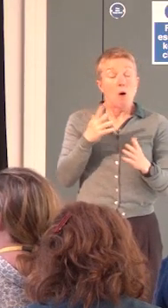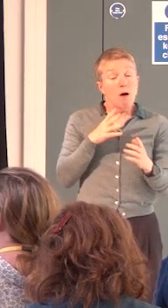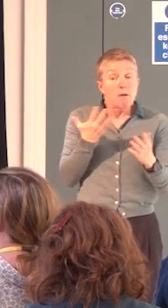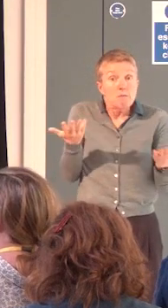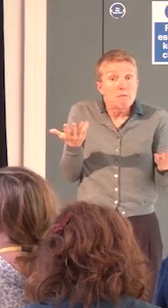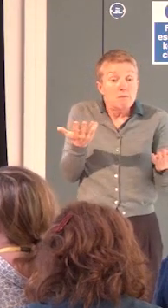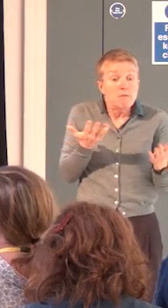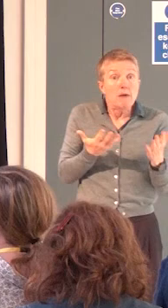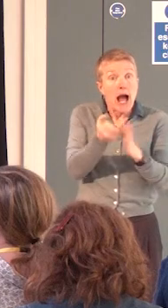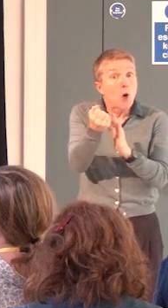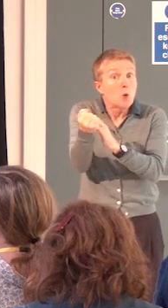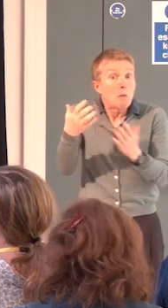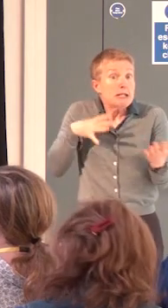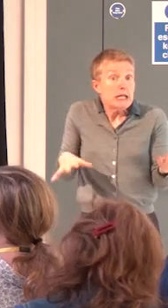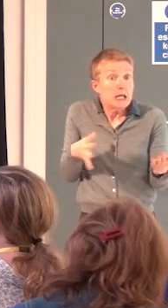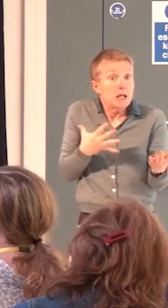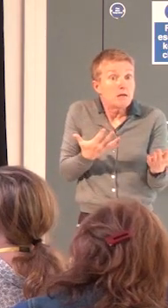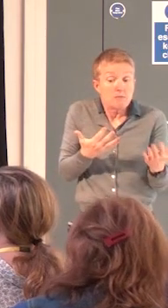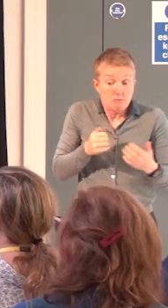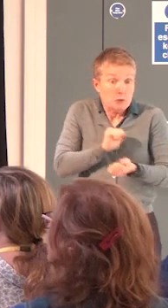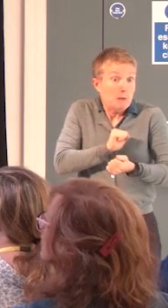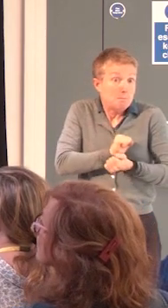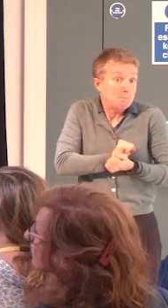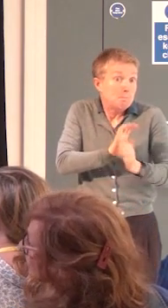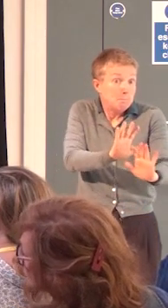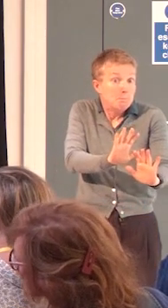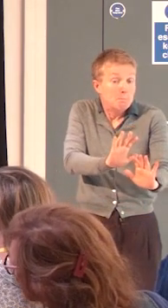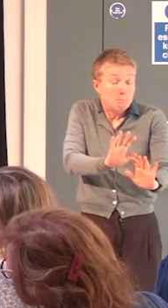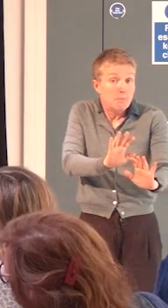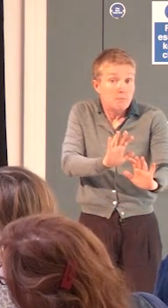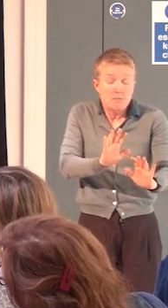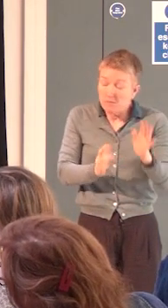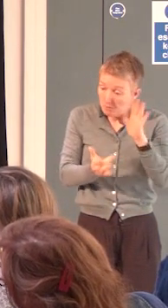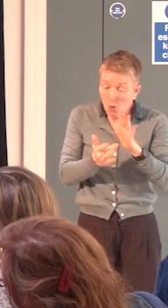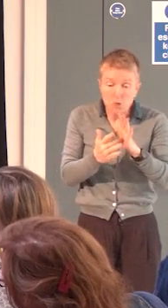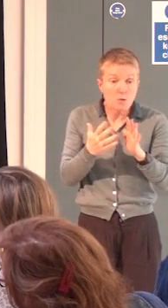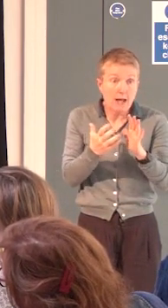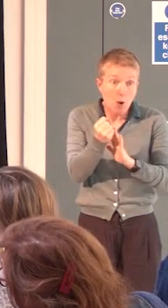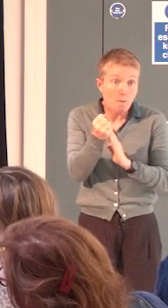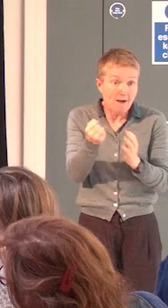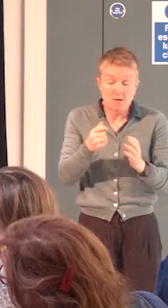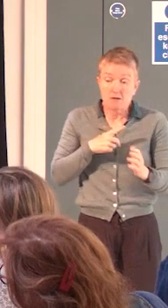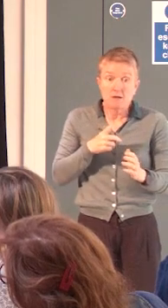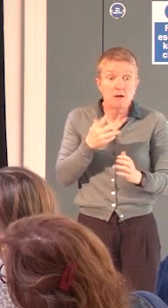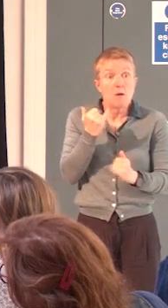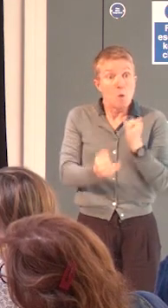you know, approach to education. It's really, really important, I think especially by state schools as well,